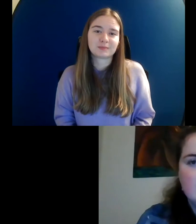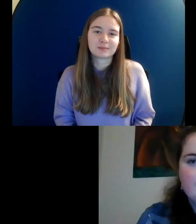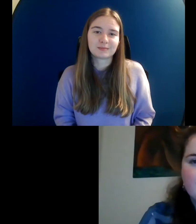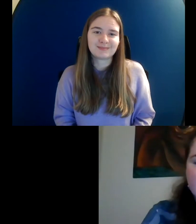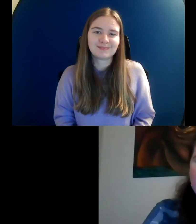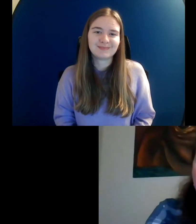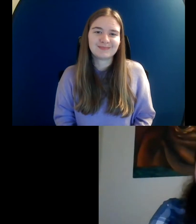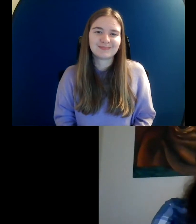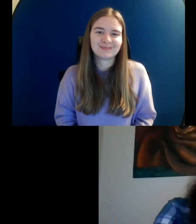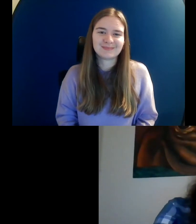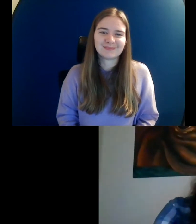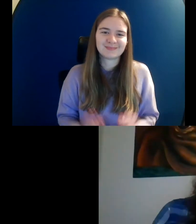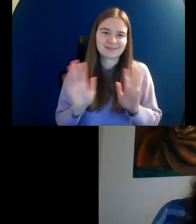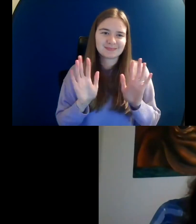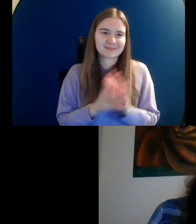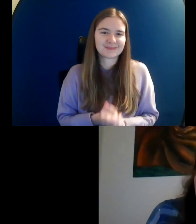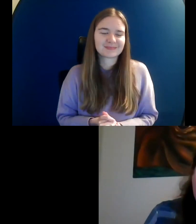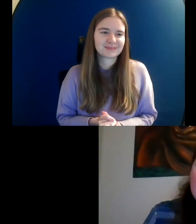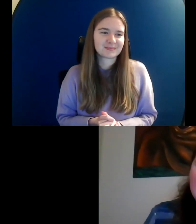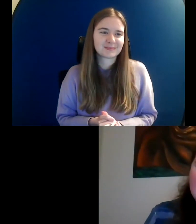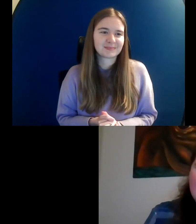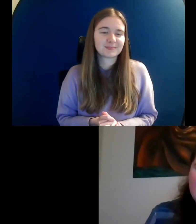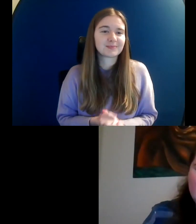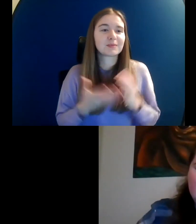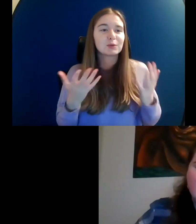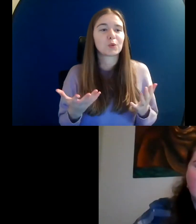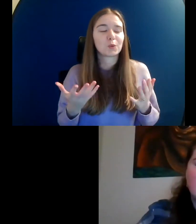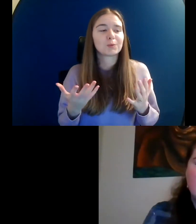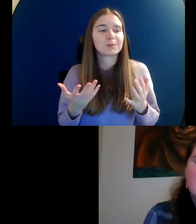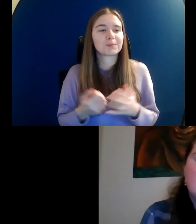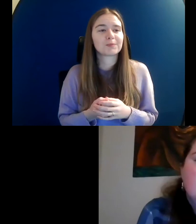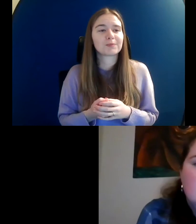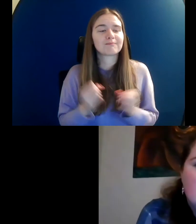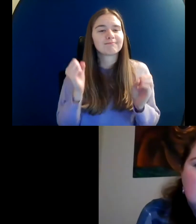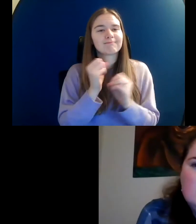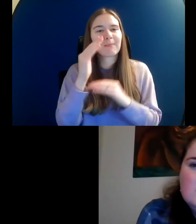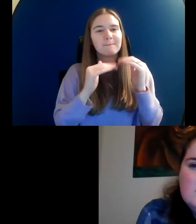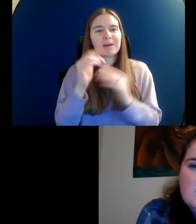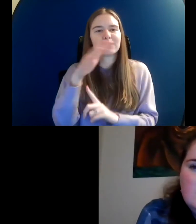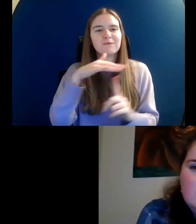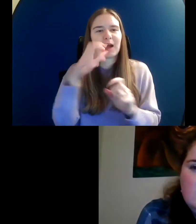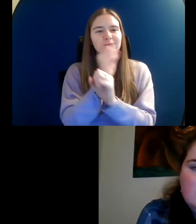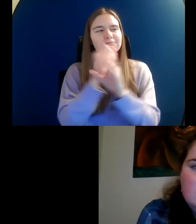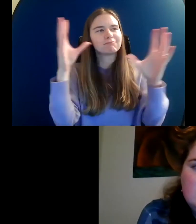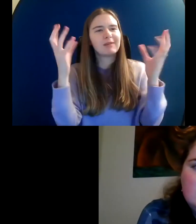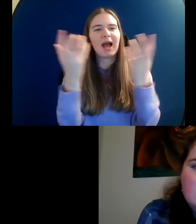Hi. So Beth, how do you imagine these built environments would tackle the climate crisis?